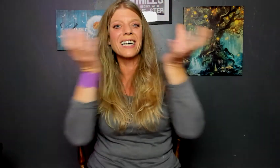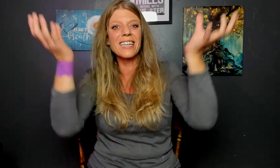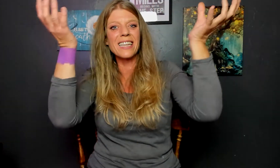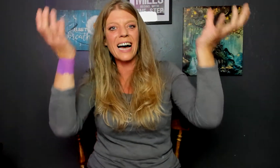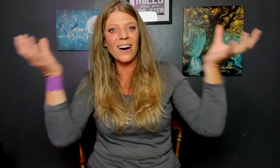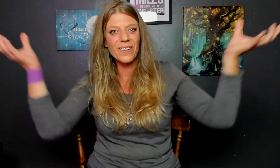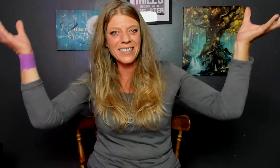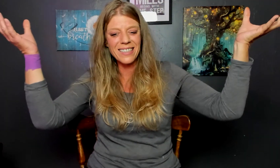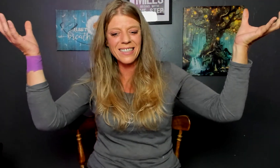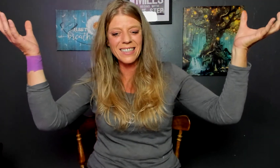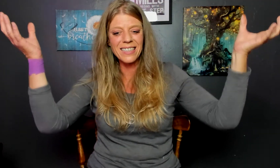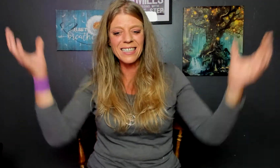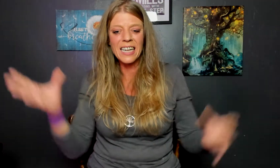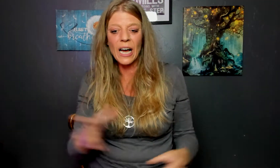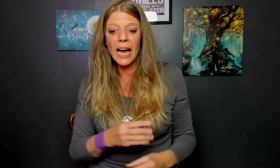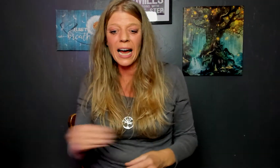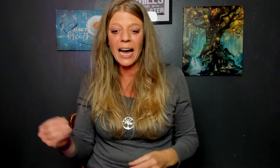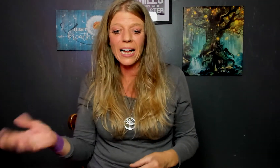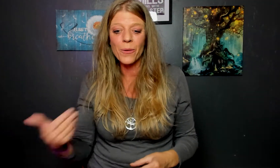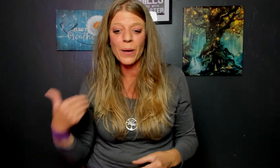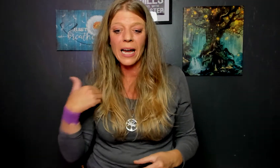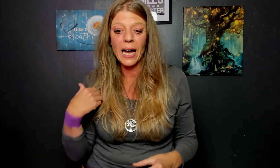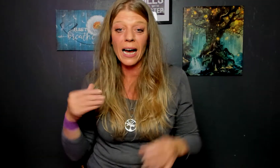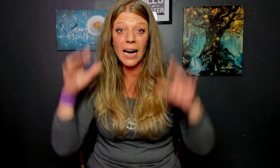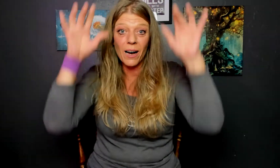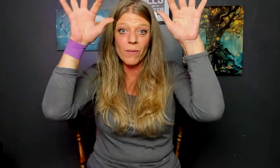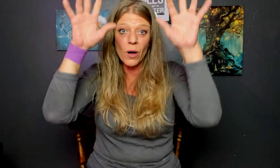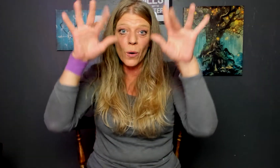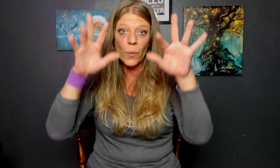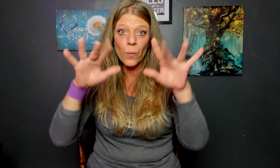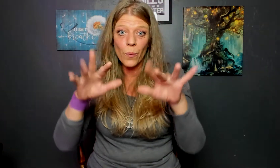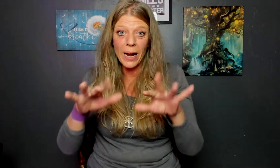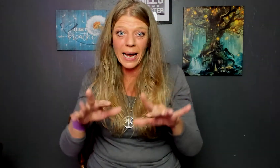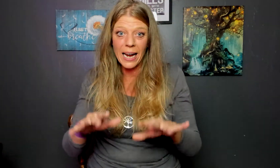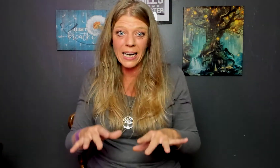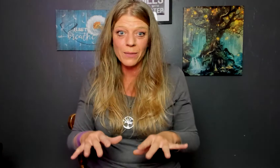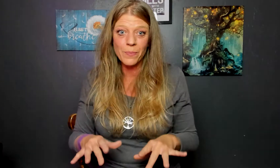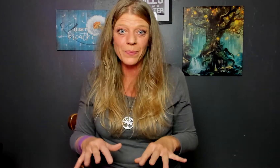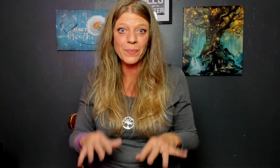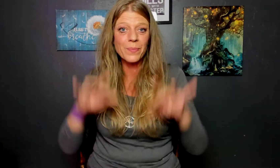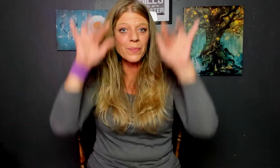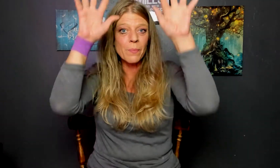CLOUD. And we have RAIN.